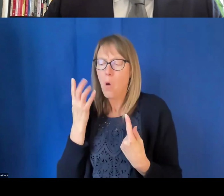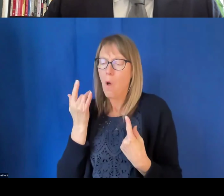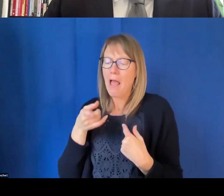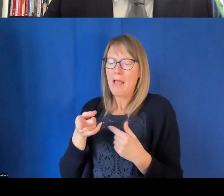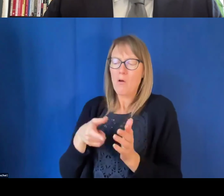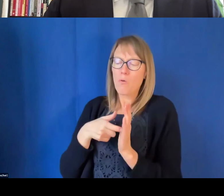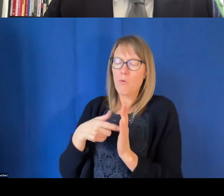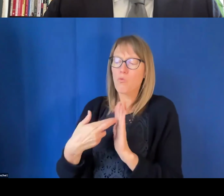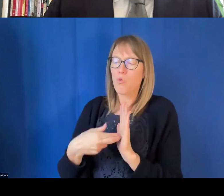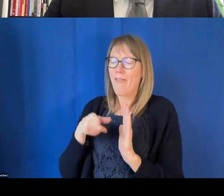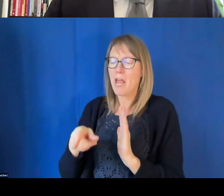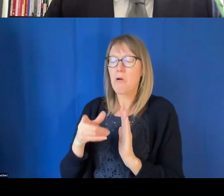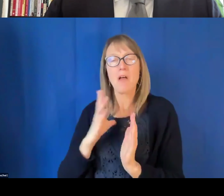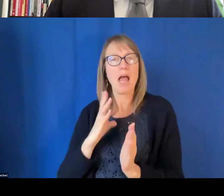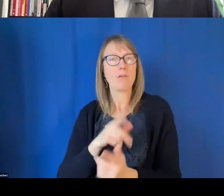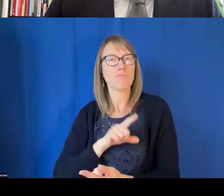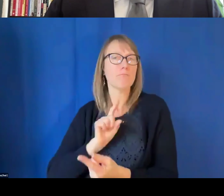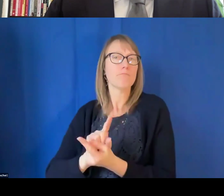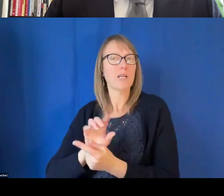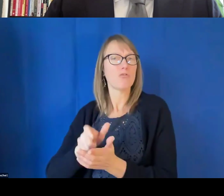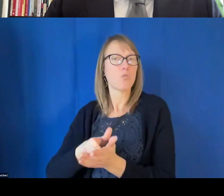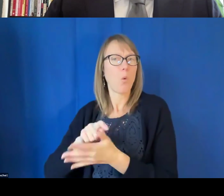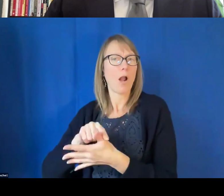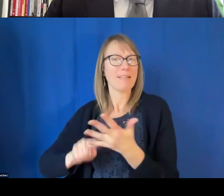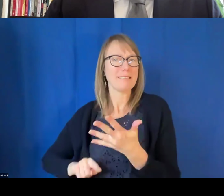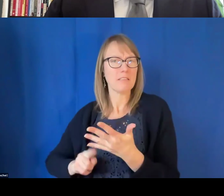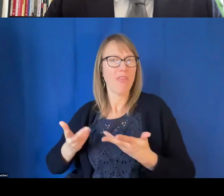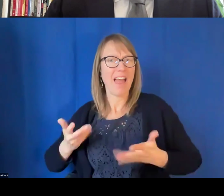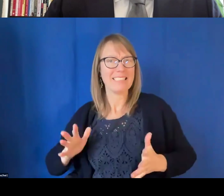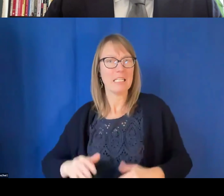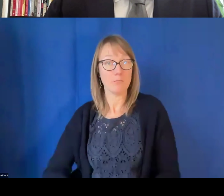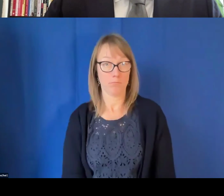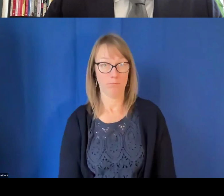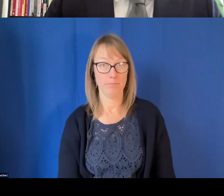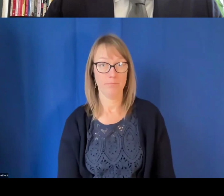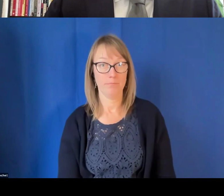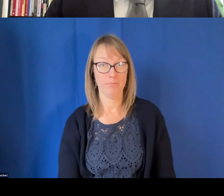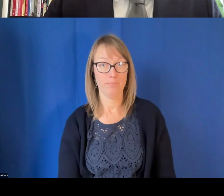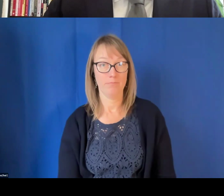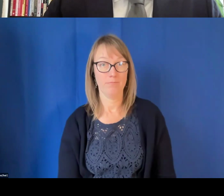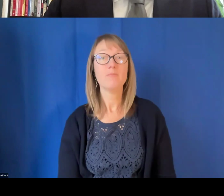but you're just meeting those requirements and without the dialogue and without the facilitation and that stakeholder engagement that,